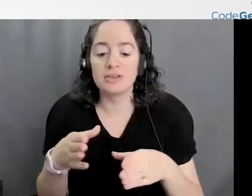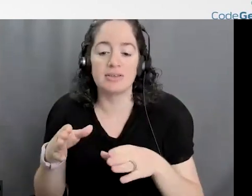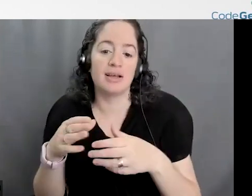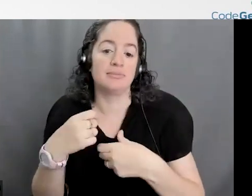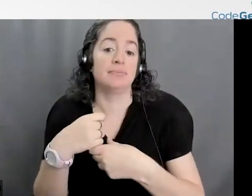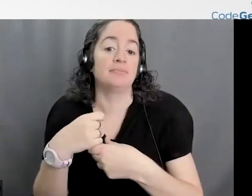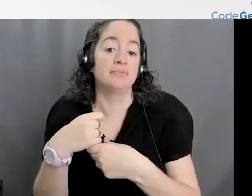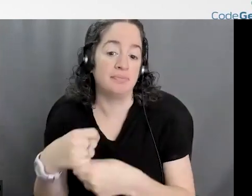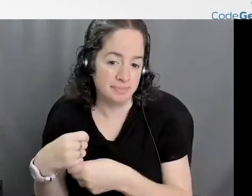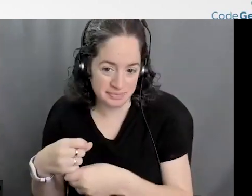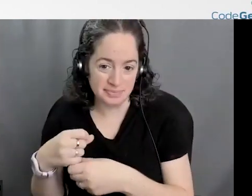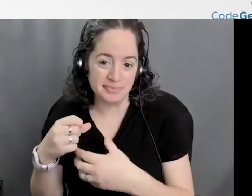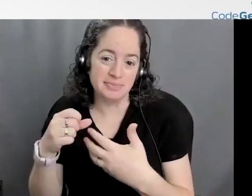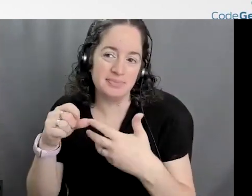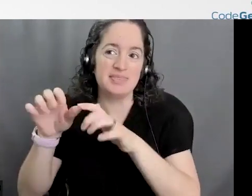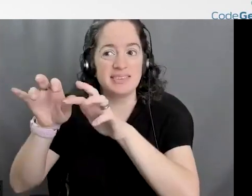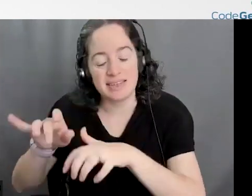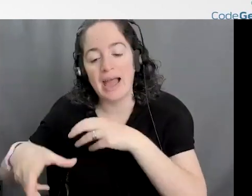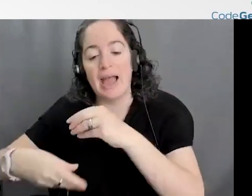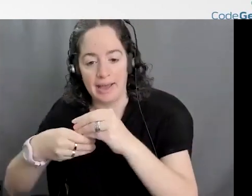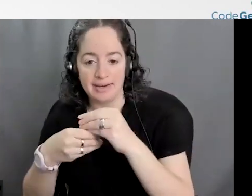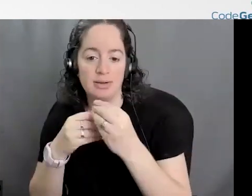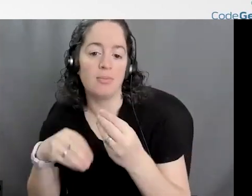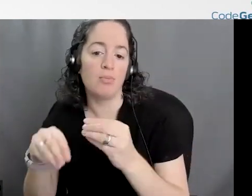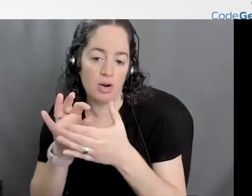As you can see, this involves many teammates